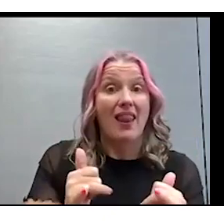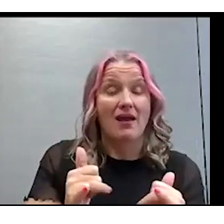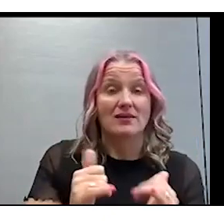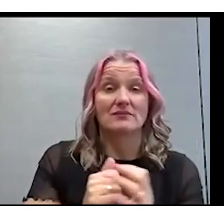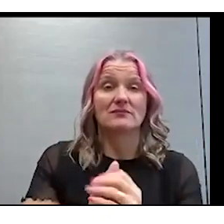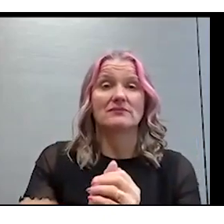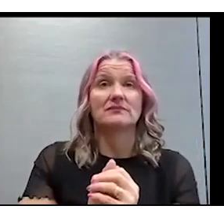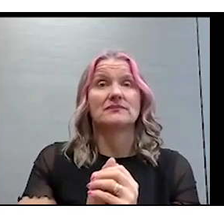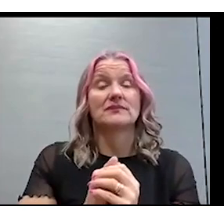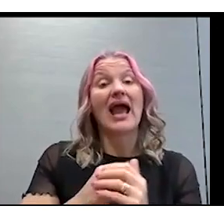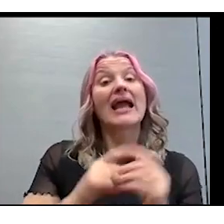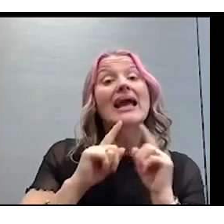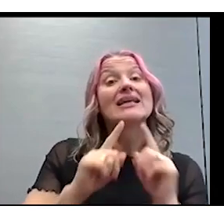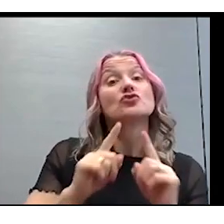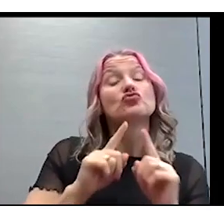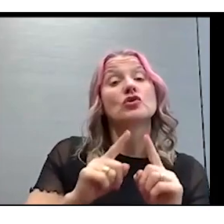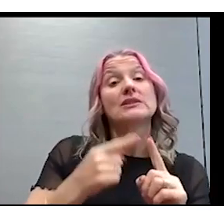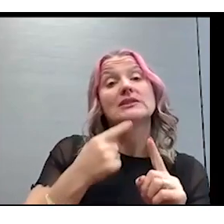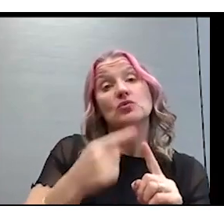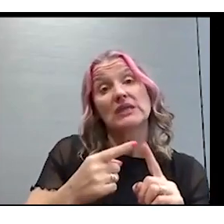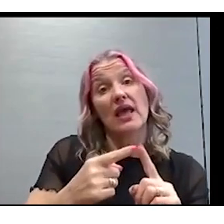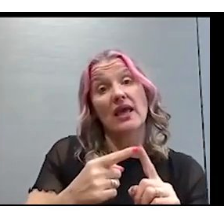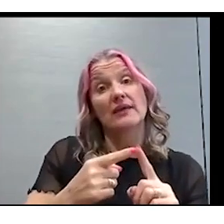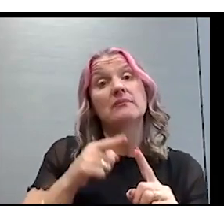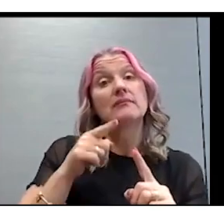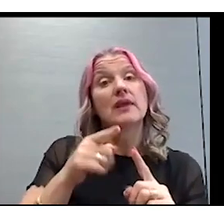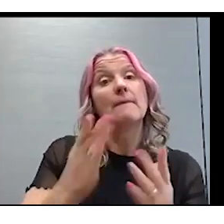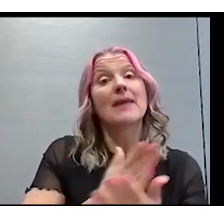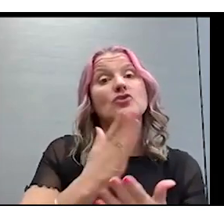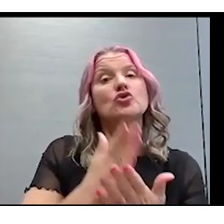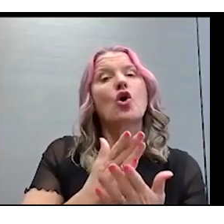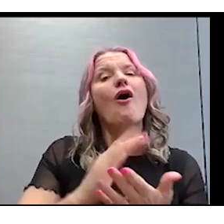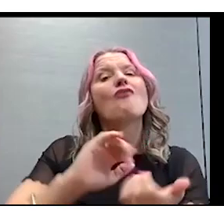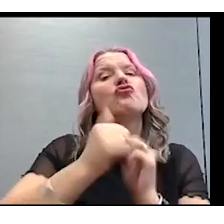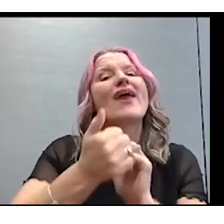I can also instruct it as a user and say, hey, please use a friendly tone in order to